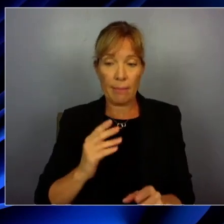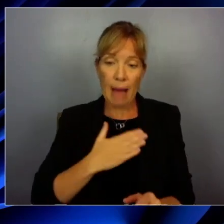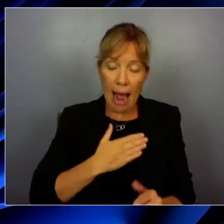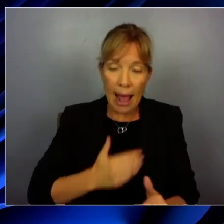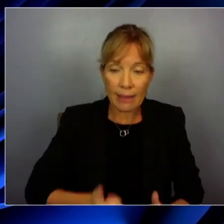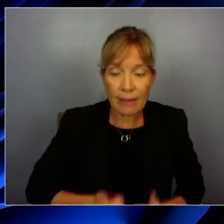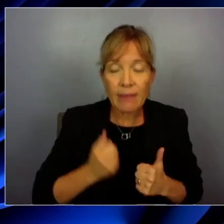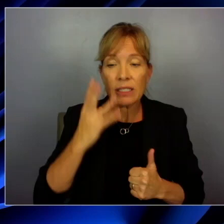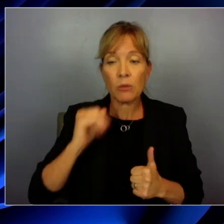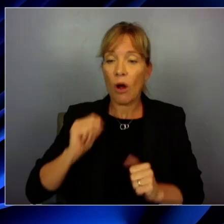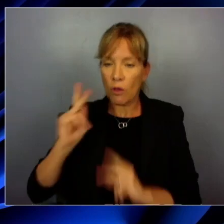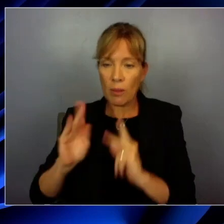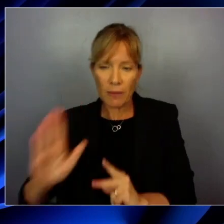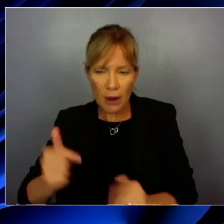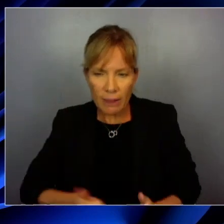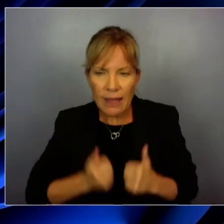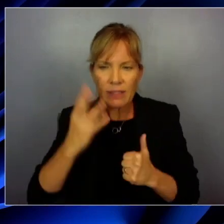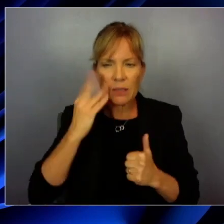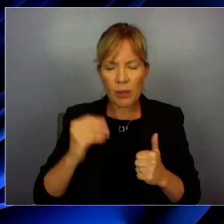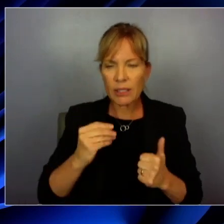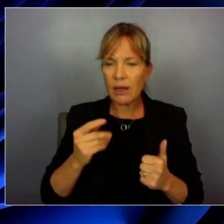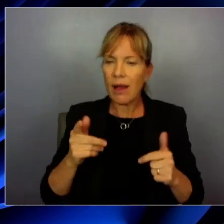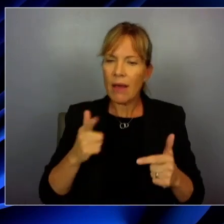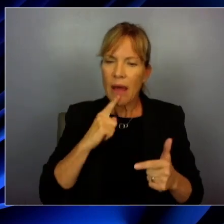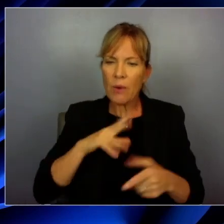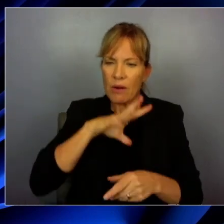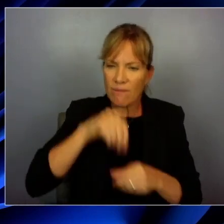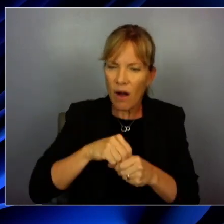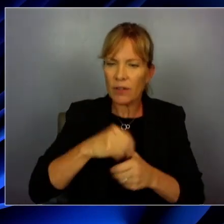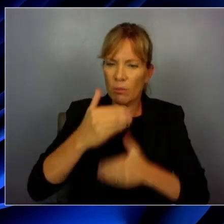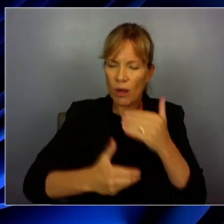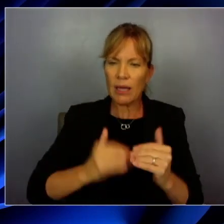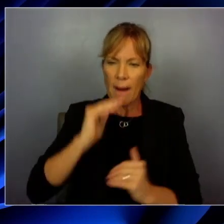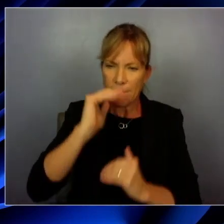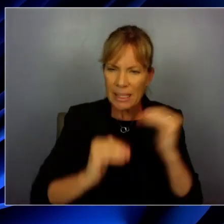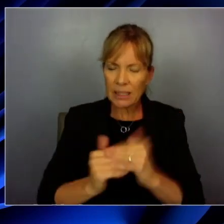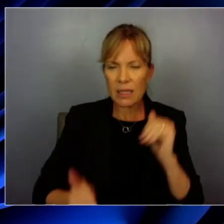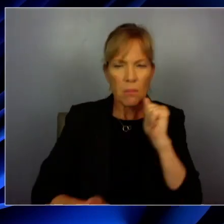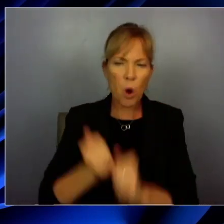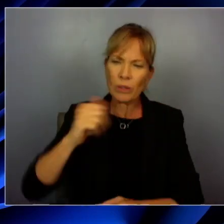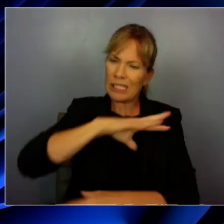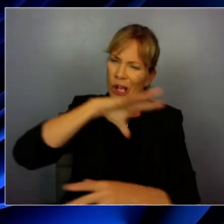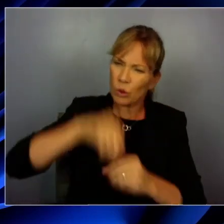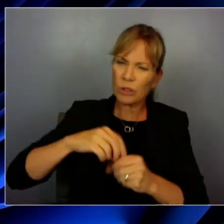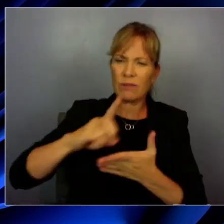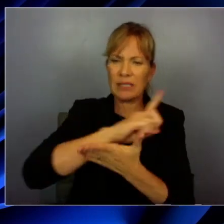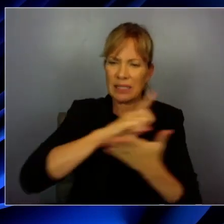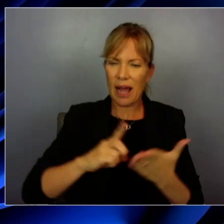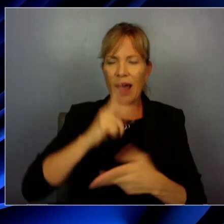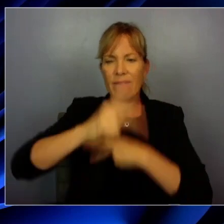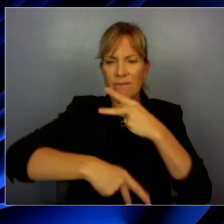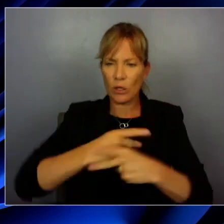All part of this process building this most inclusively designed version of Windows.